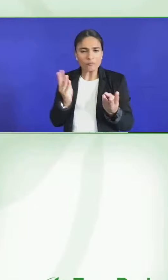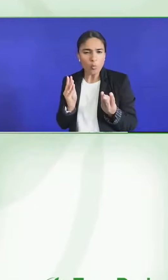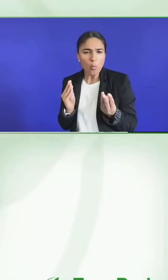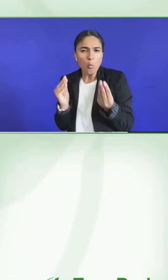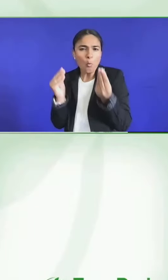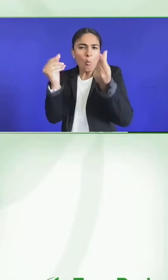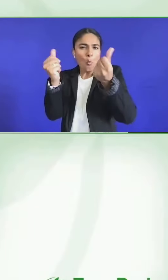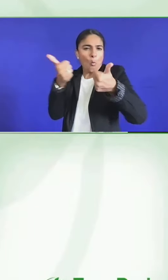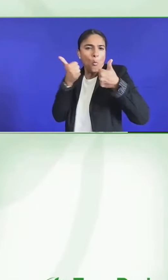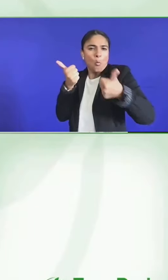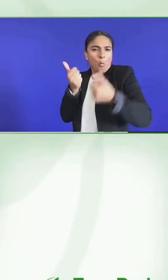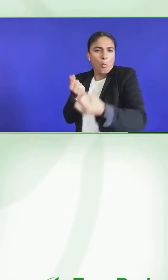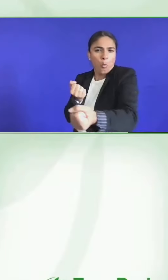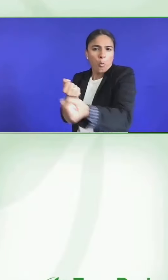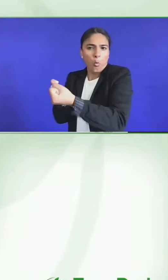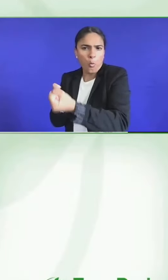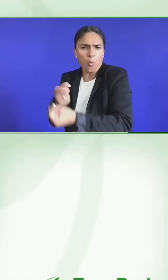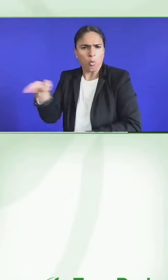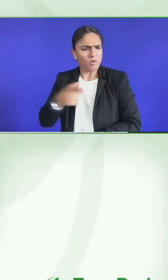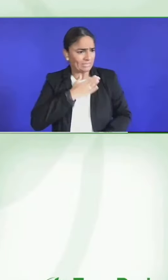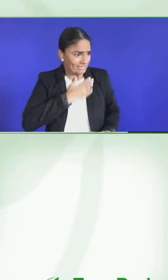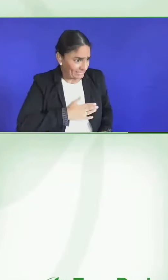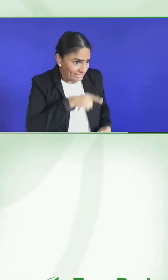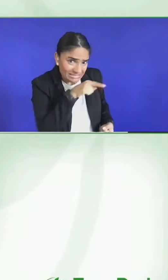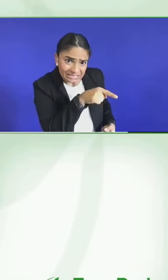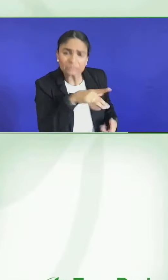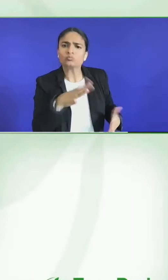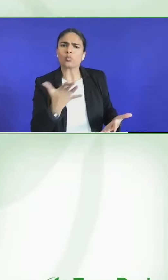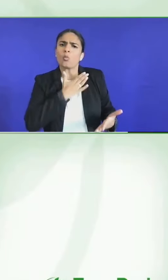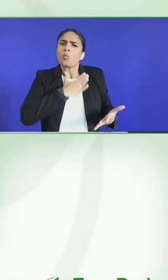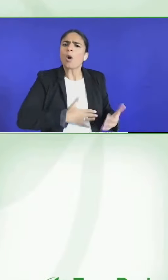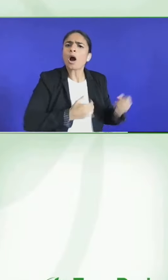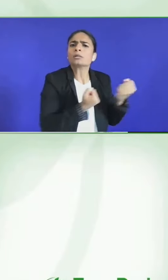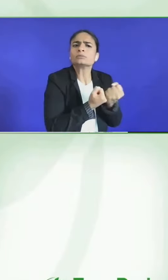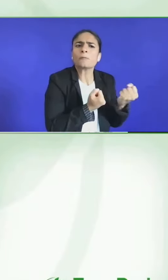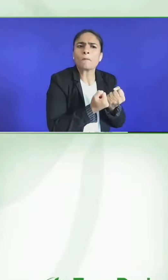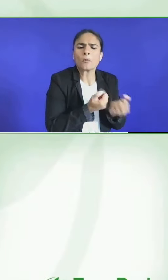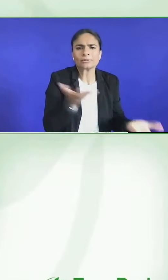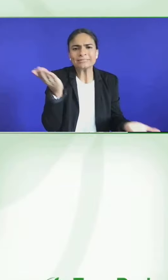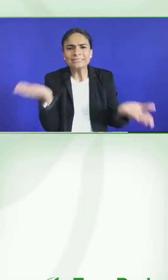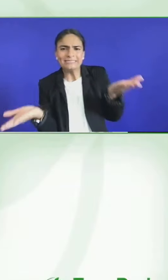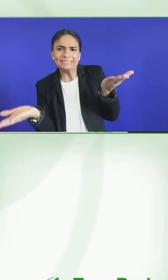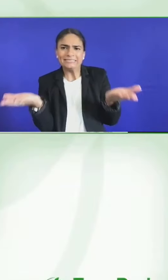I don't know the word in English, but organisations merged together to become a little bit bigger.